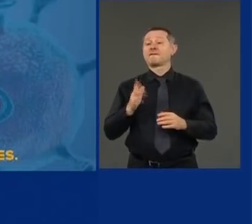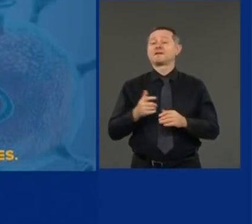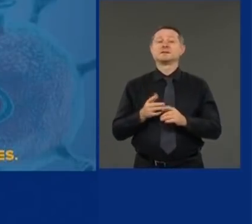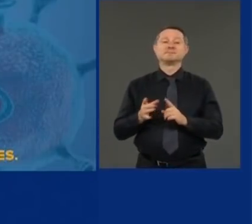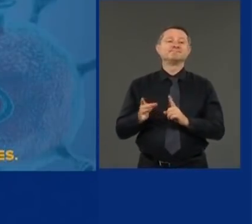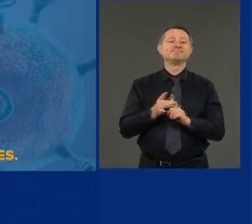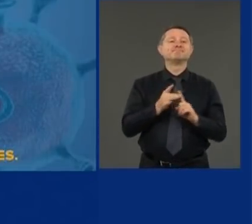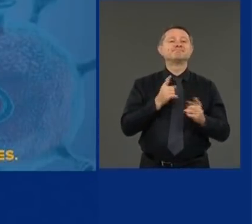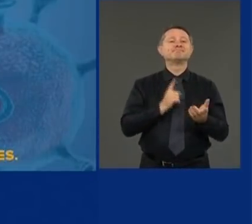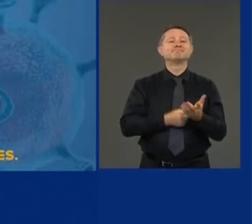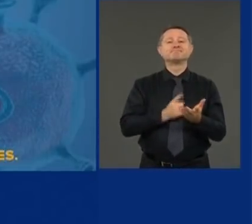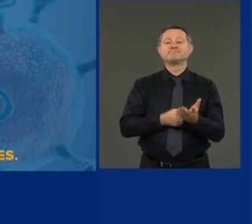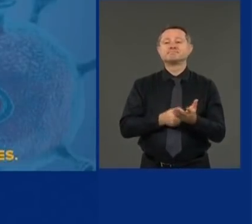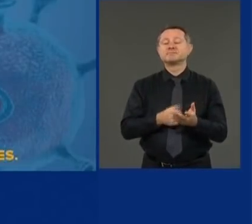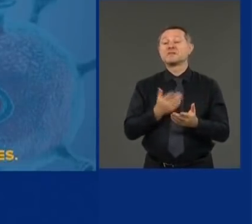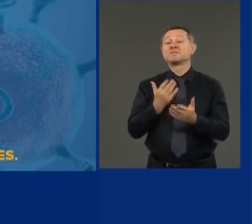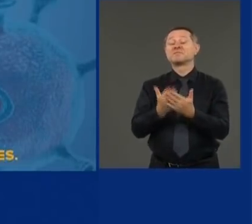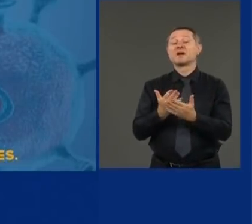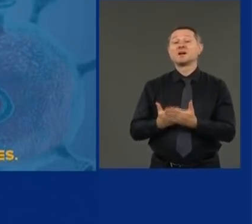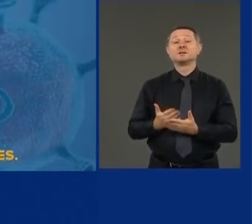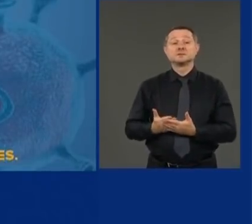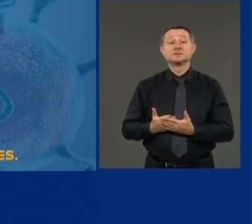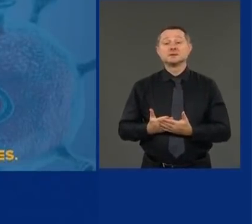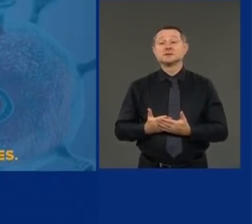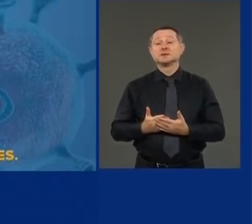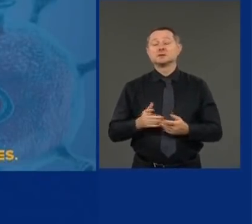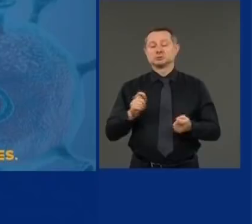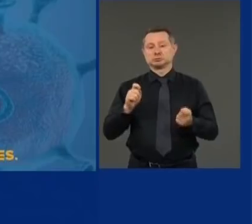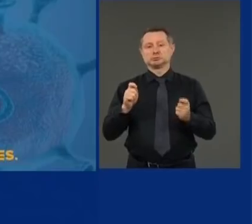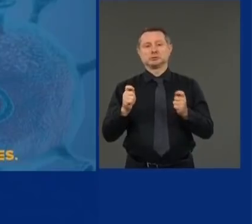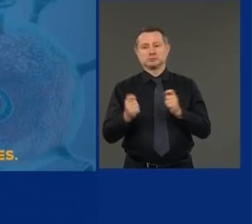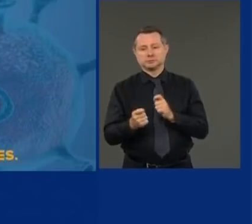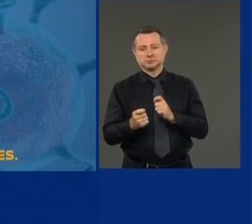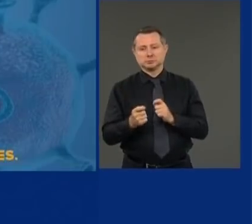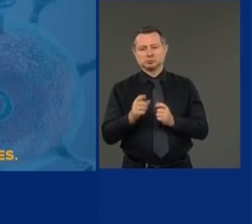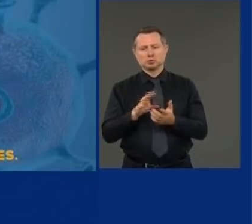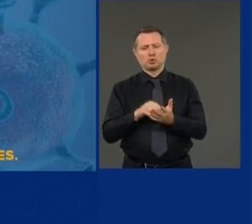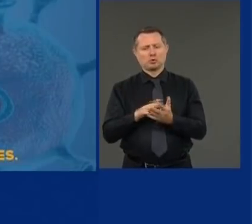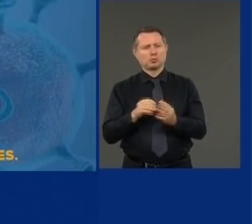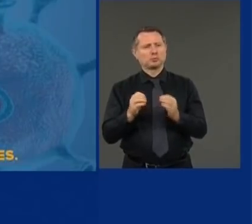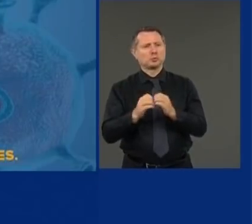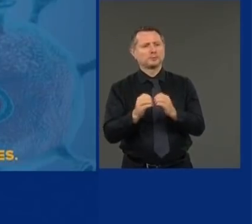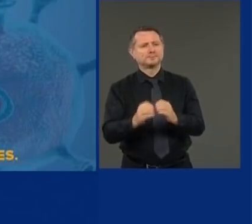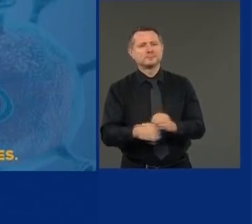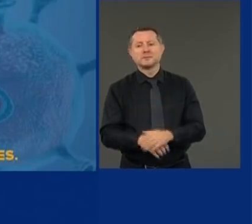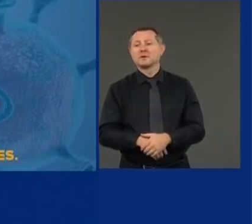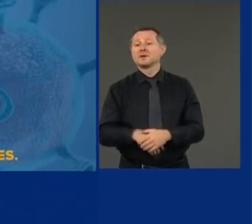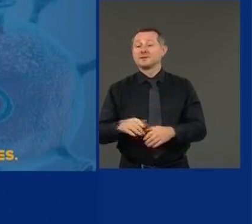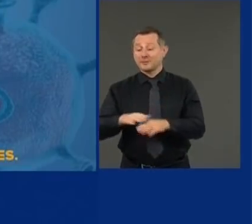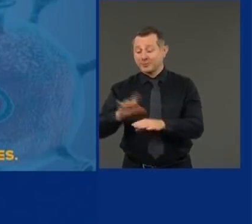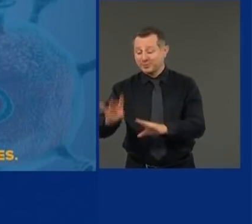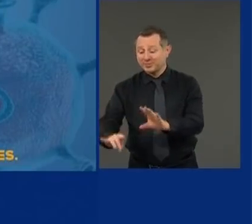WE ARE. ON THE COVID TRANSMISSION FOLLOWING THE FACTS, THE FACTS